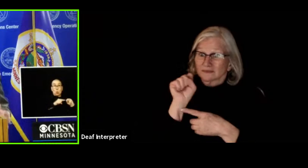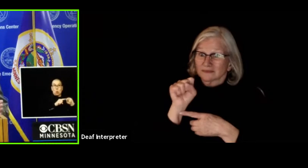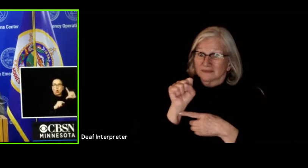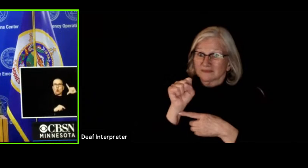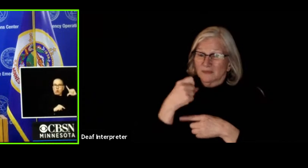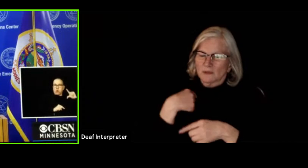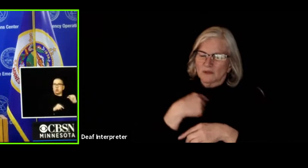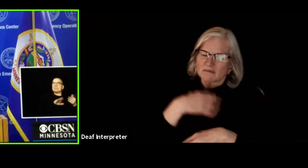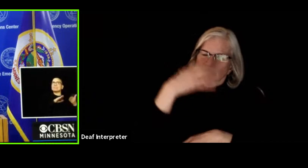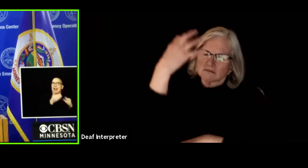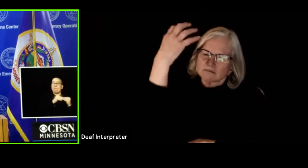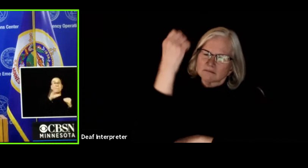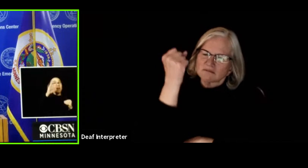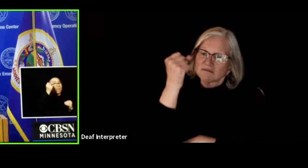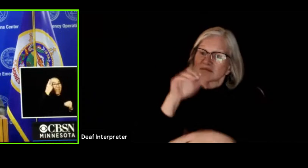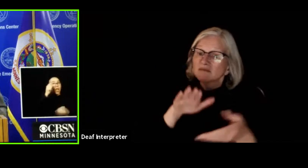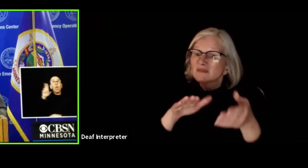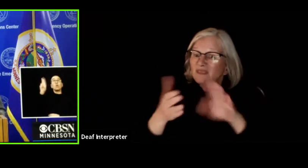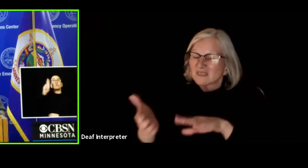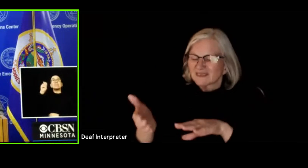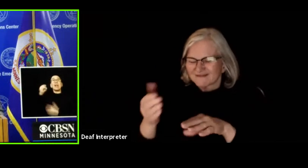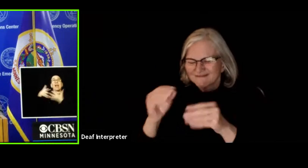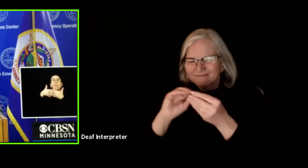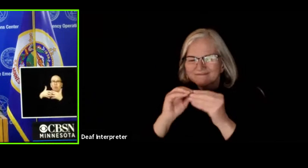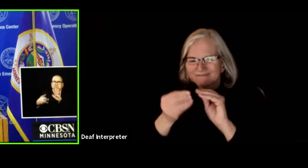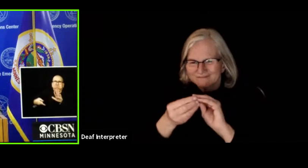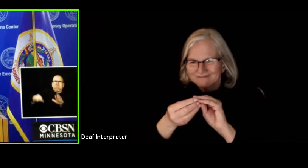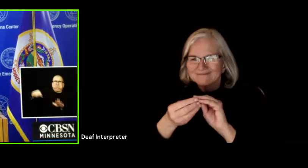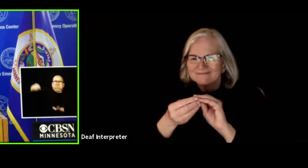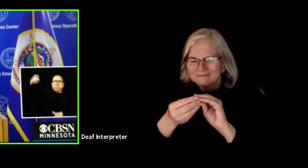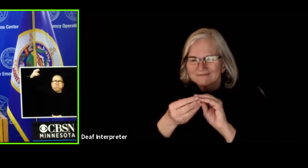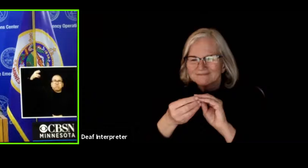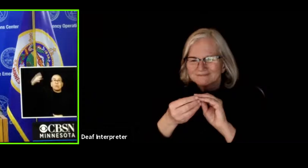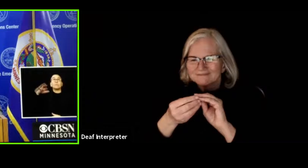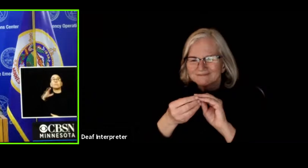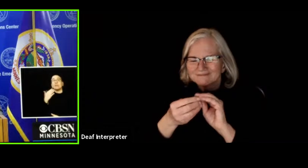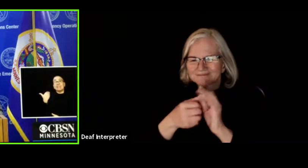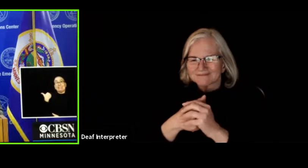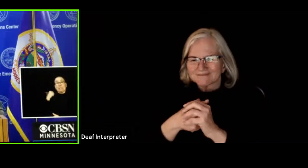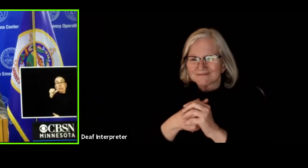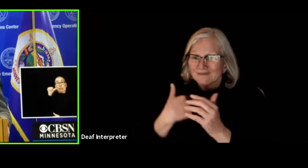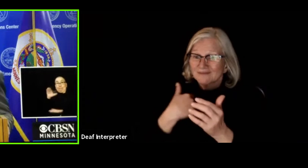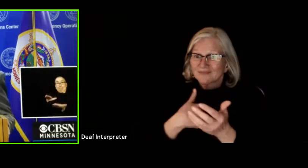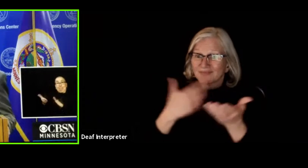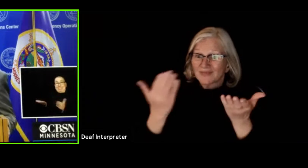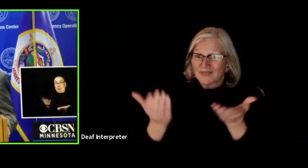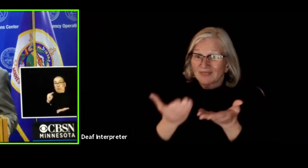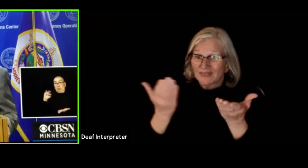DEATH NUMBERS ARE STILL LAGGING. WE HAD 67 OF OUR NEIGHBORS DIE YESTERDAY OF COVID-19. SO THERE'S WORK TO BE DONE,